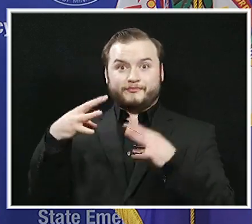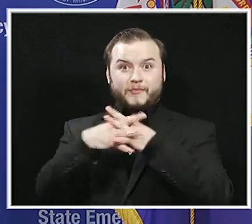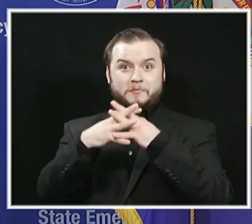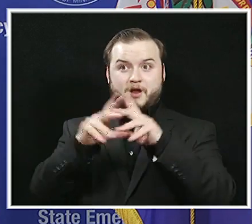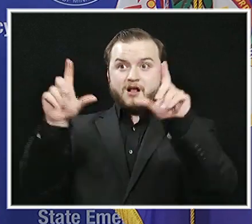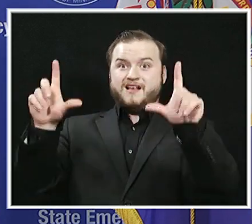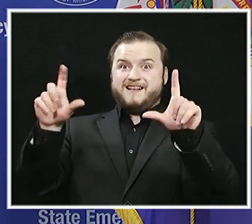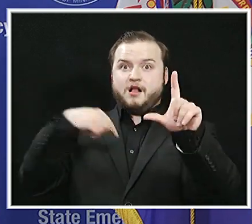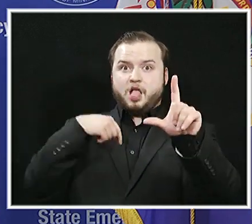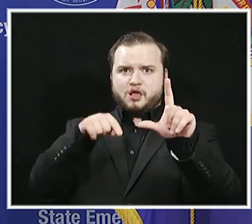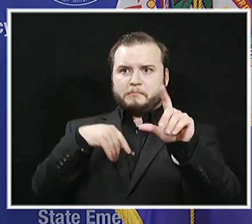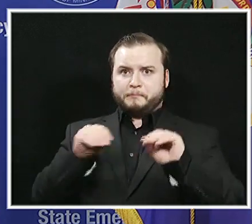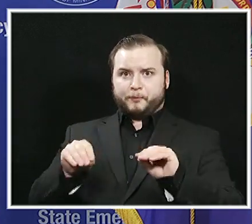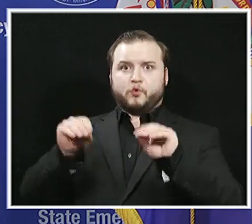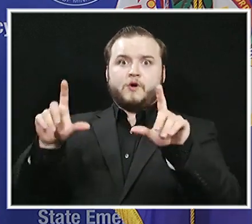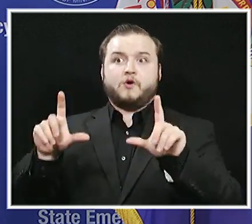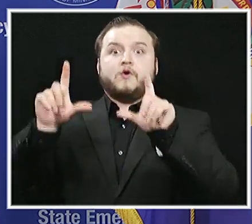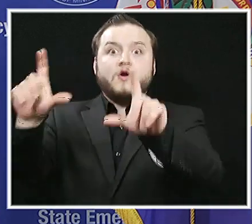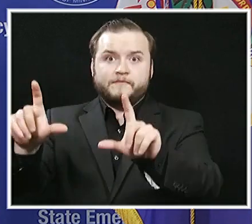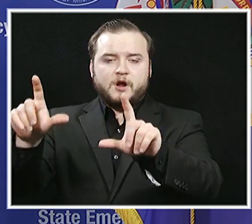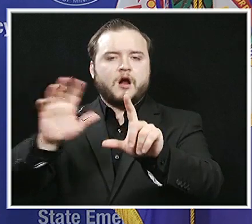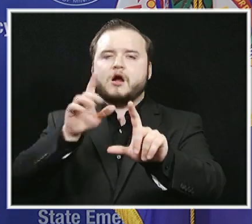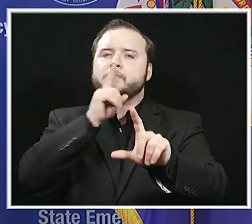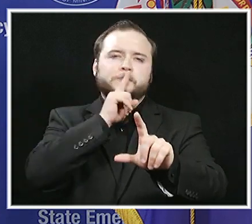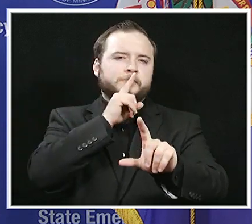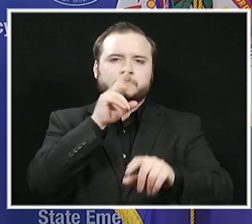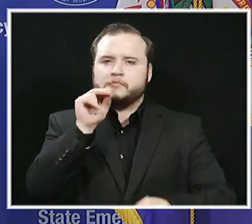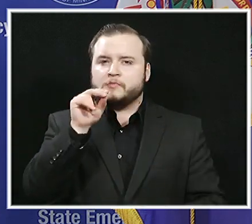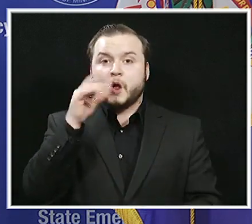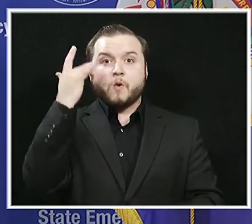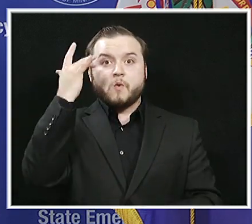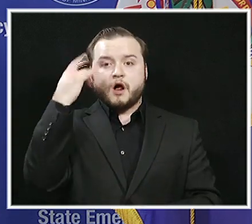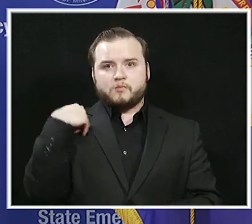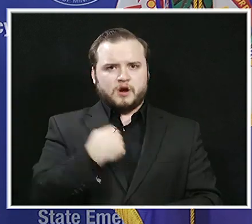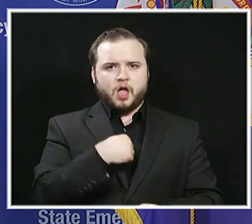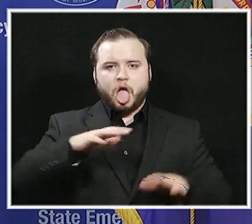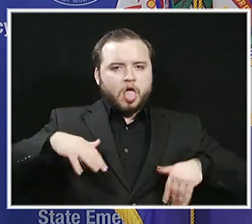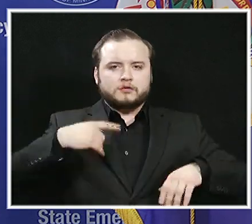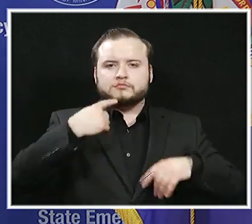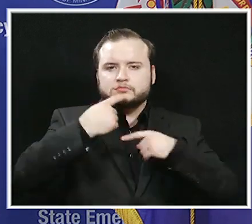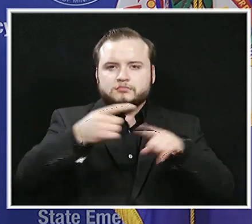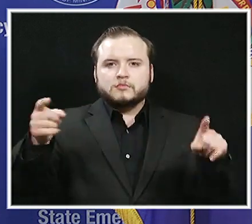So I don't think it's fair to say the goalposts are moved. I've never